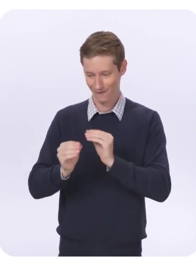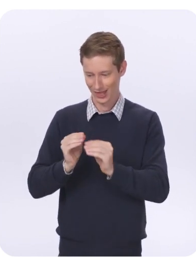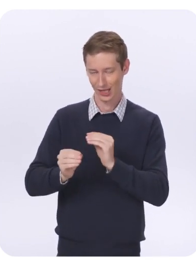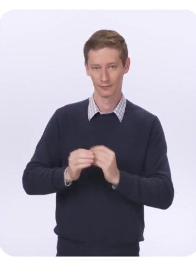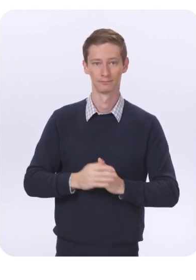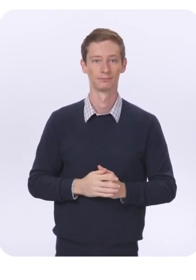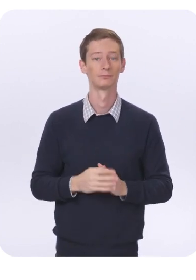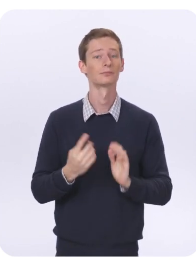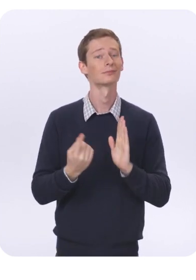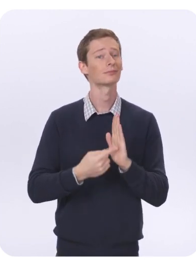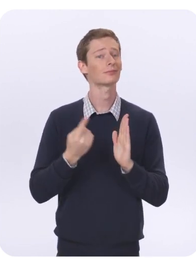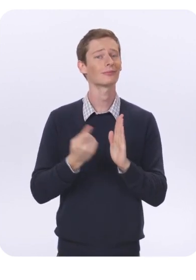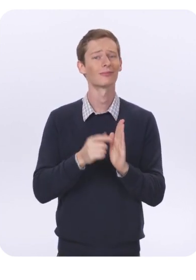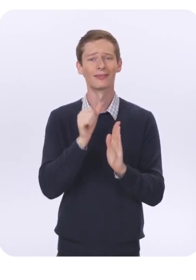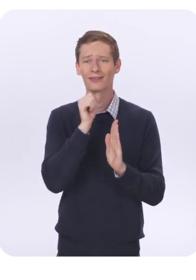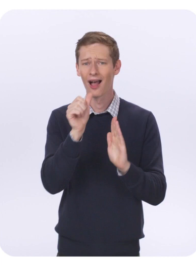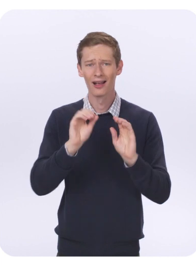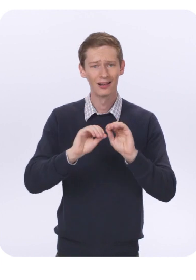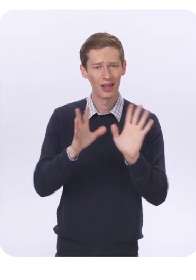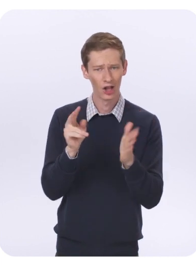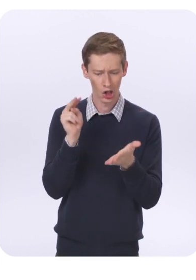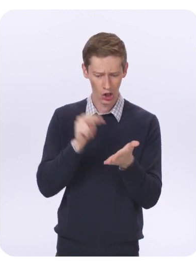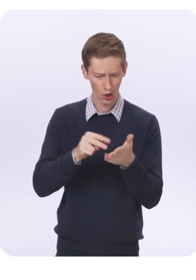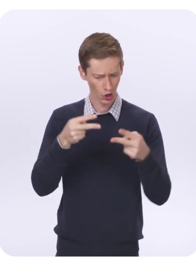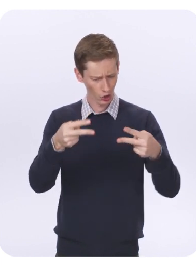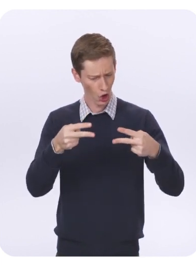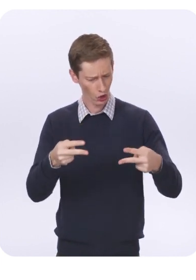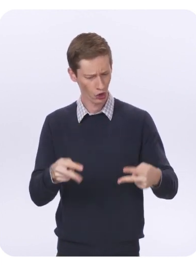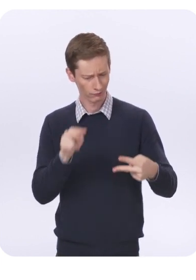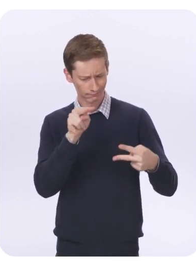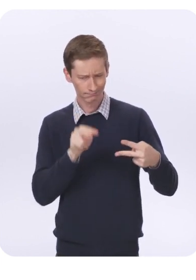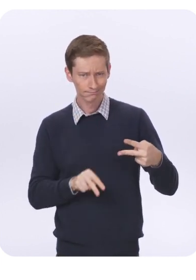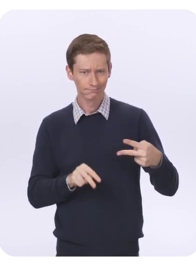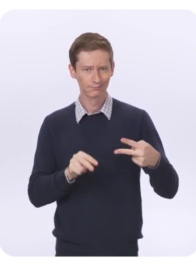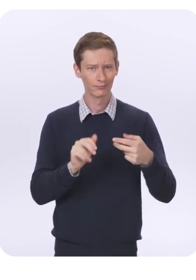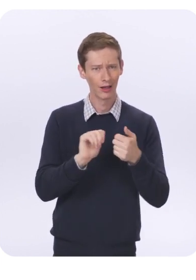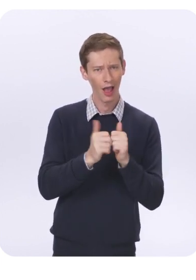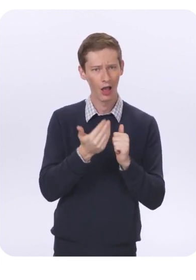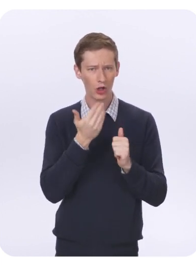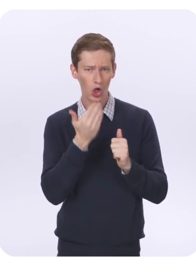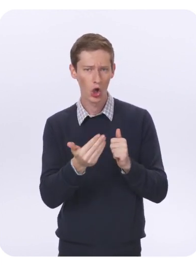just by looking at your code how well distributed it is between full and half restrictions.